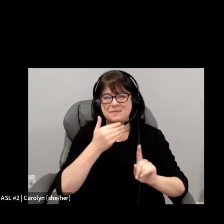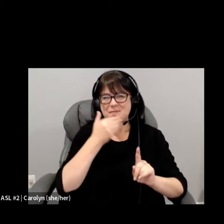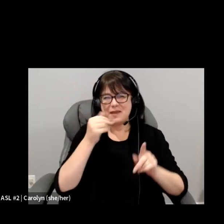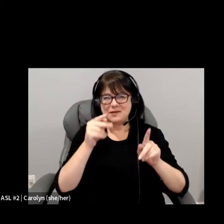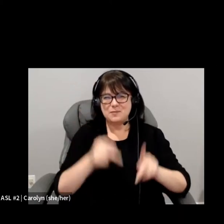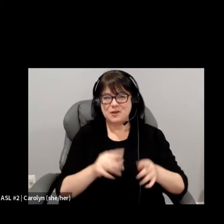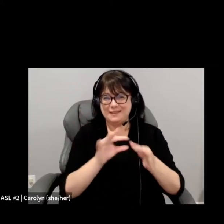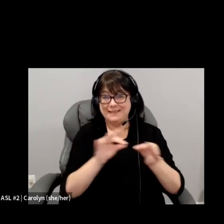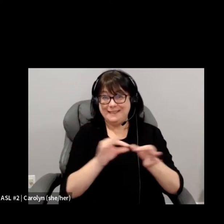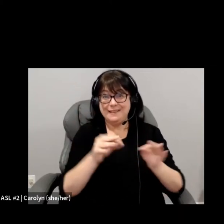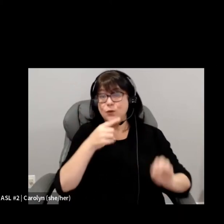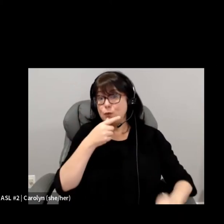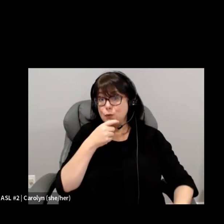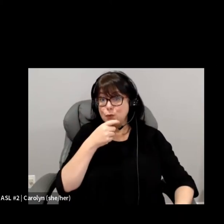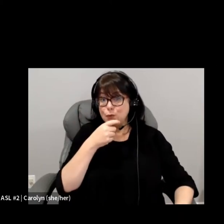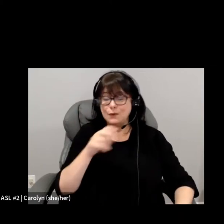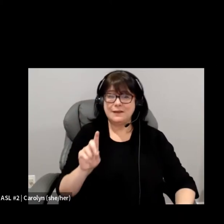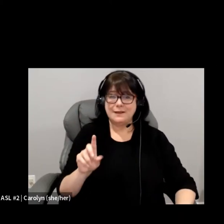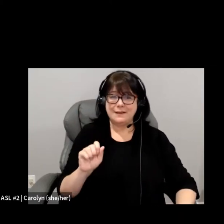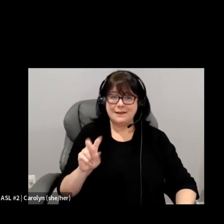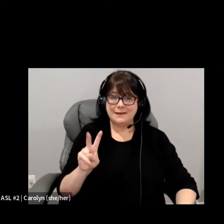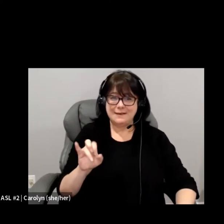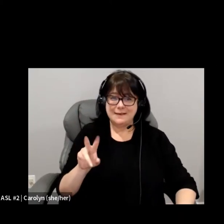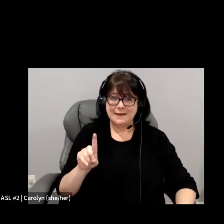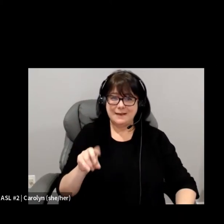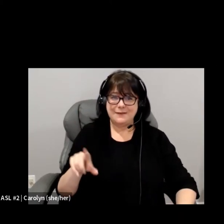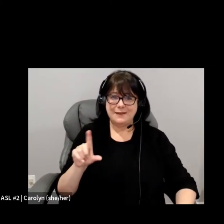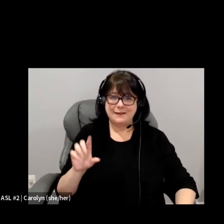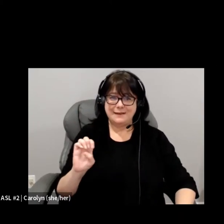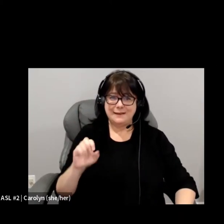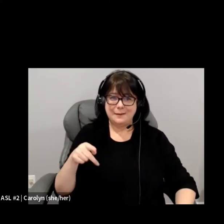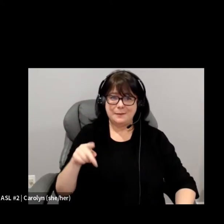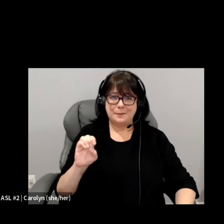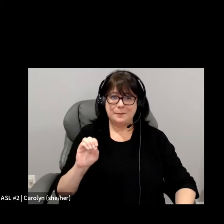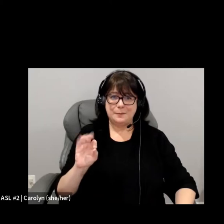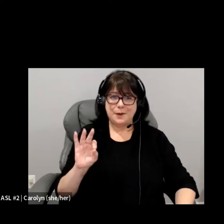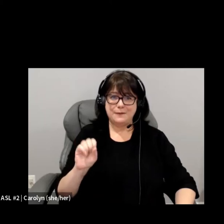SO I'M GOING TO LEAVE IT THERE AND TAKE US BACK TO 1981.